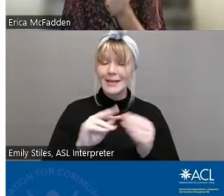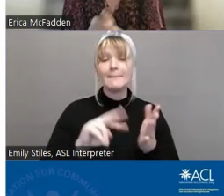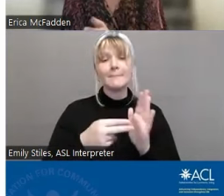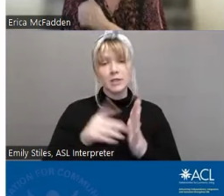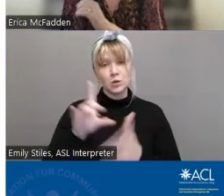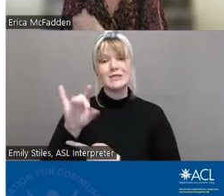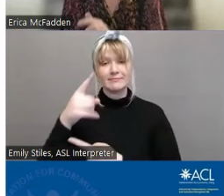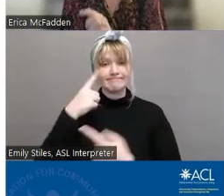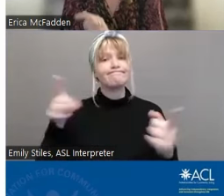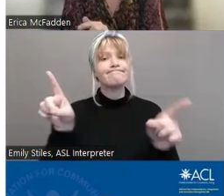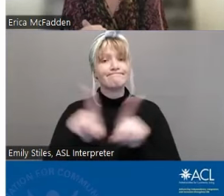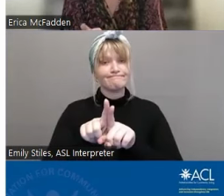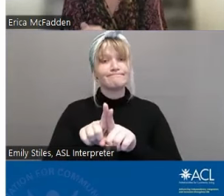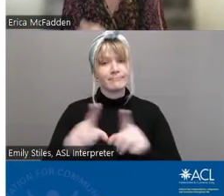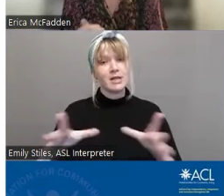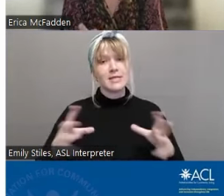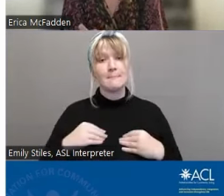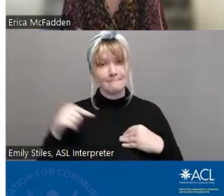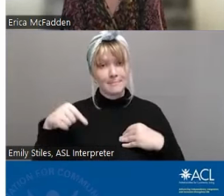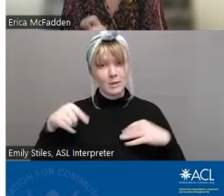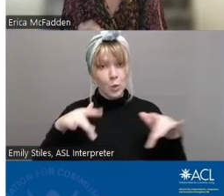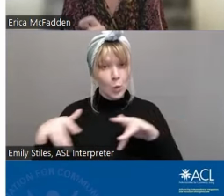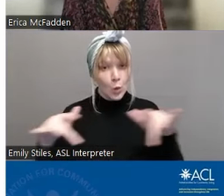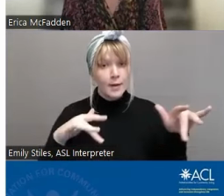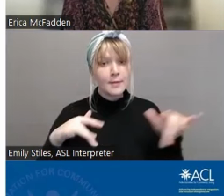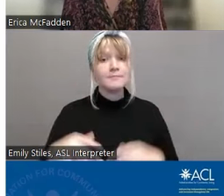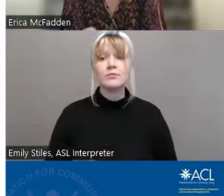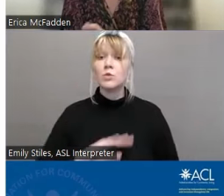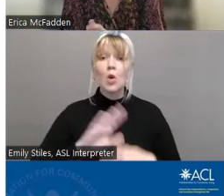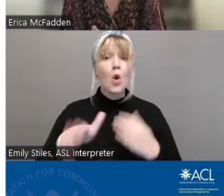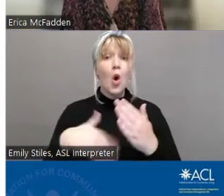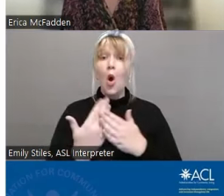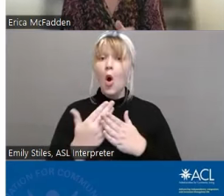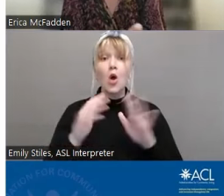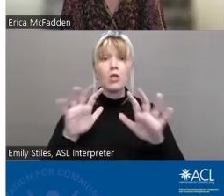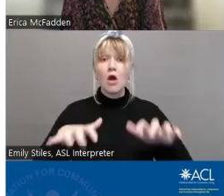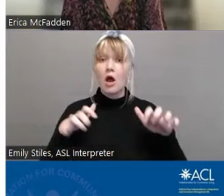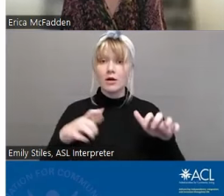All attendees on this meeting have been muted to ensure audio quality.